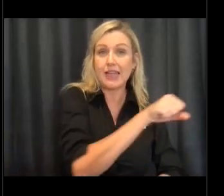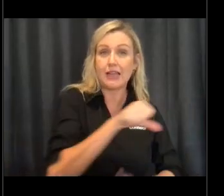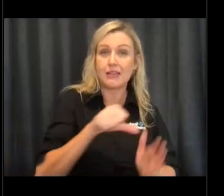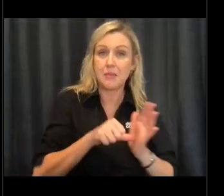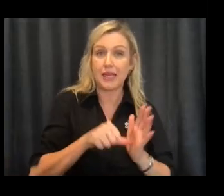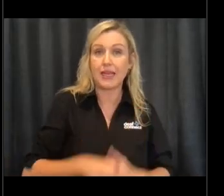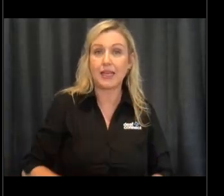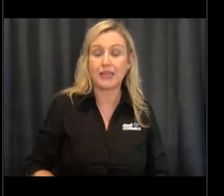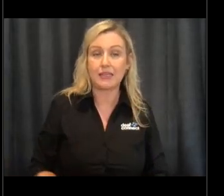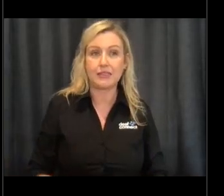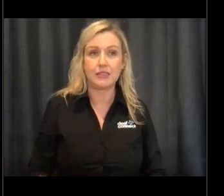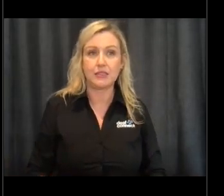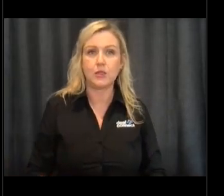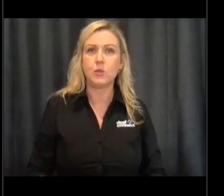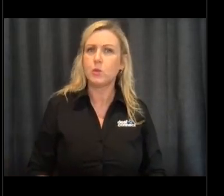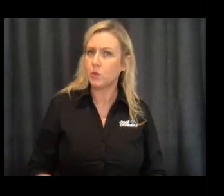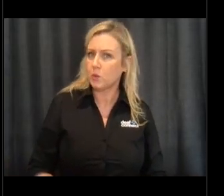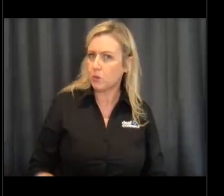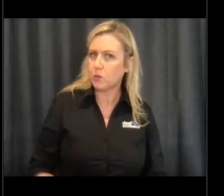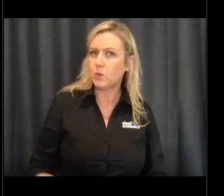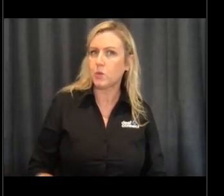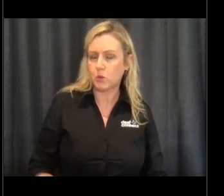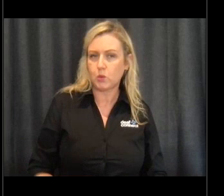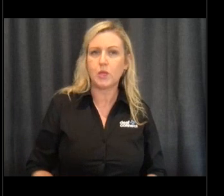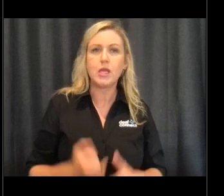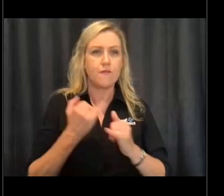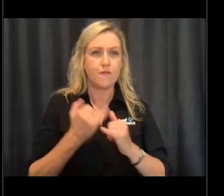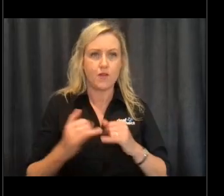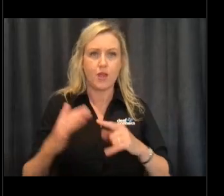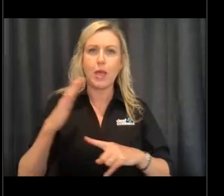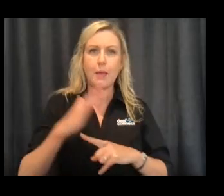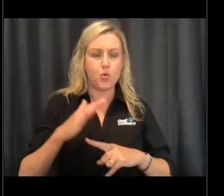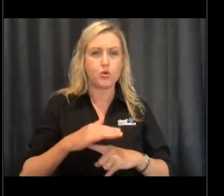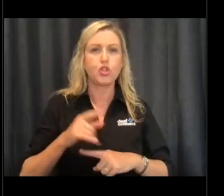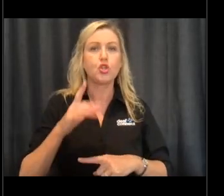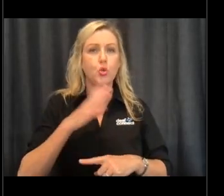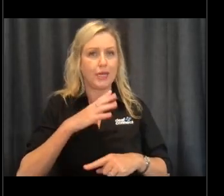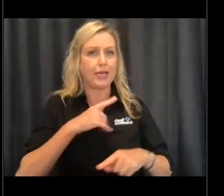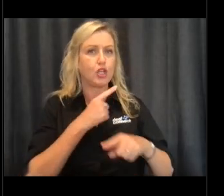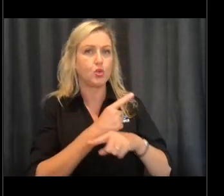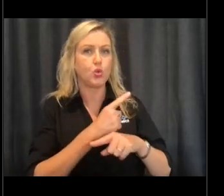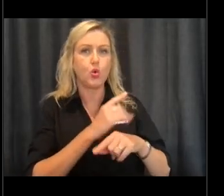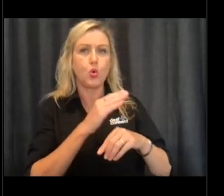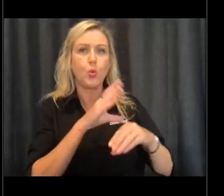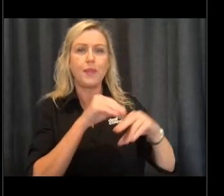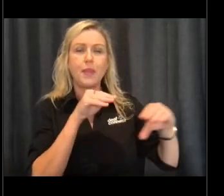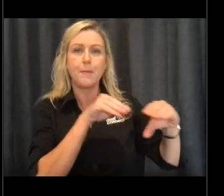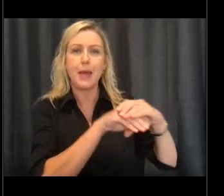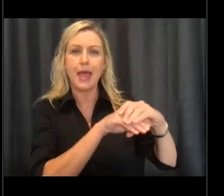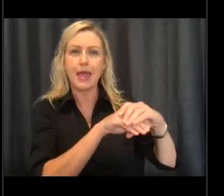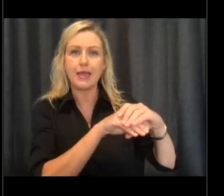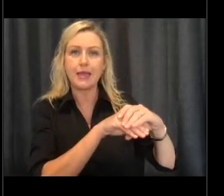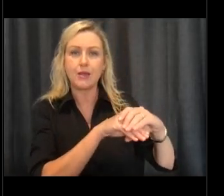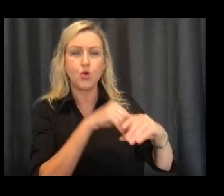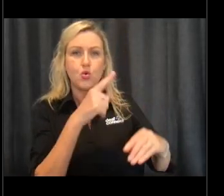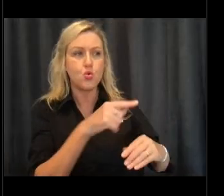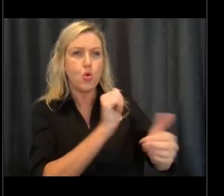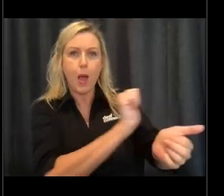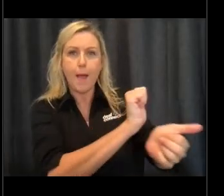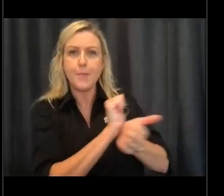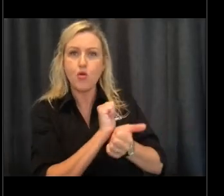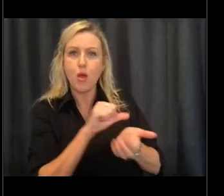And so it's really important to have a conversation with your bank about what their